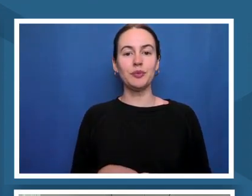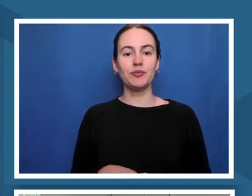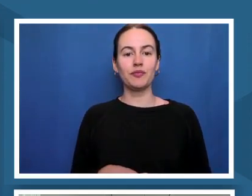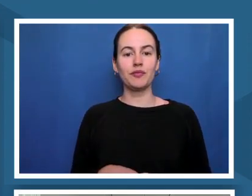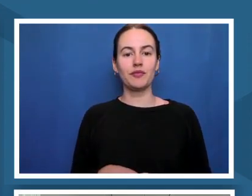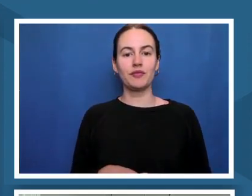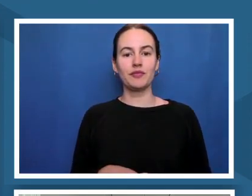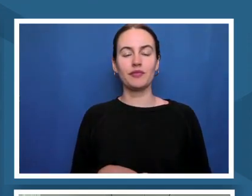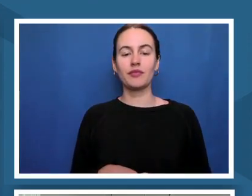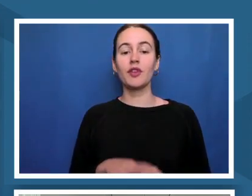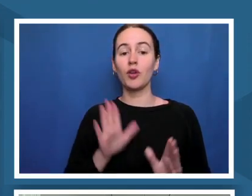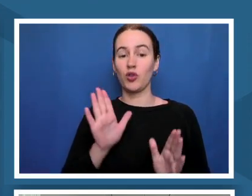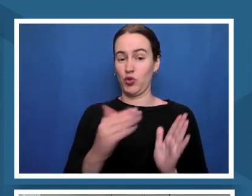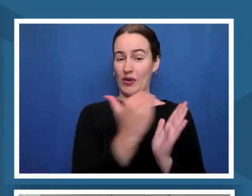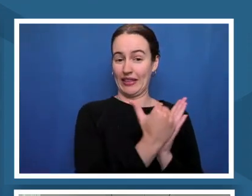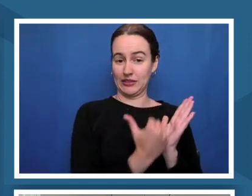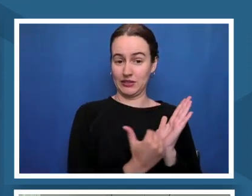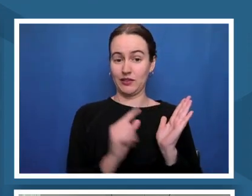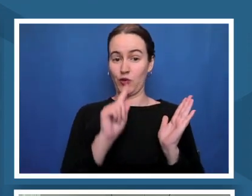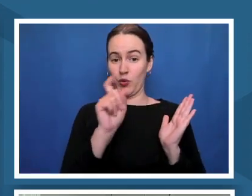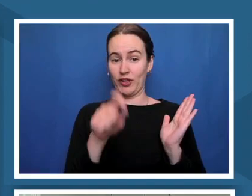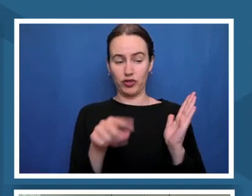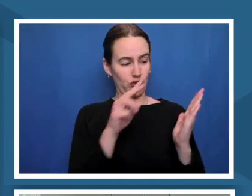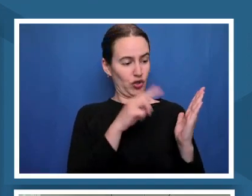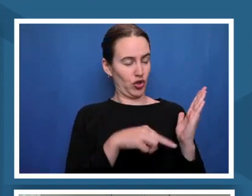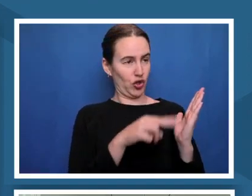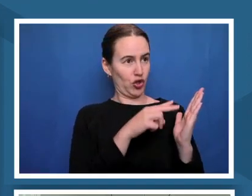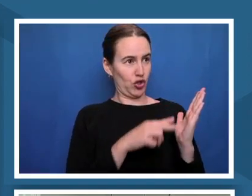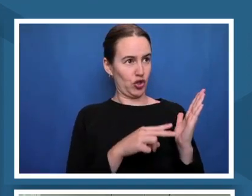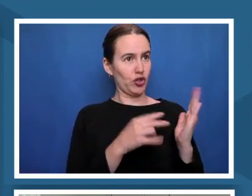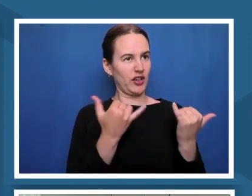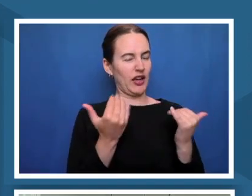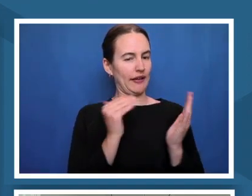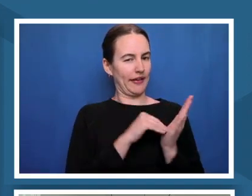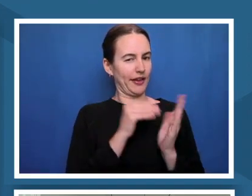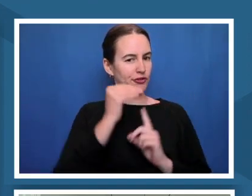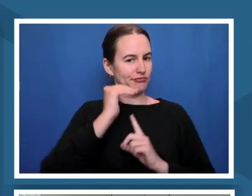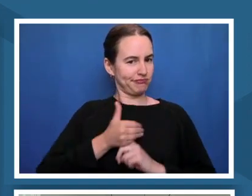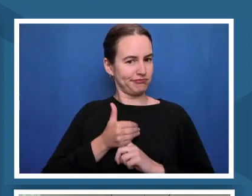questions and imagining that you are that person that you've selected from